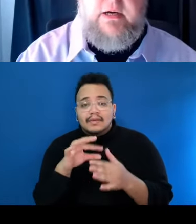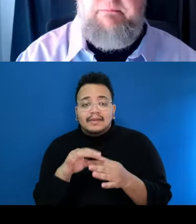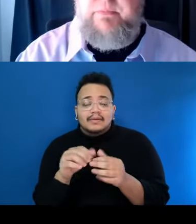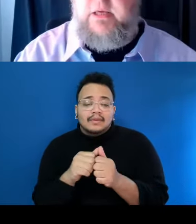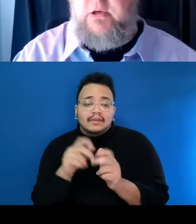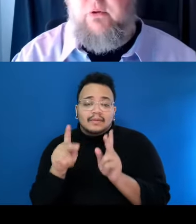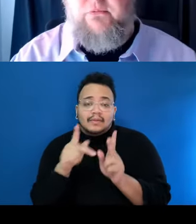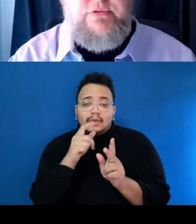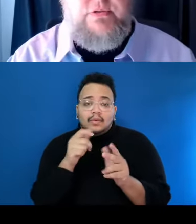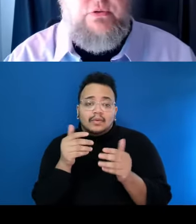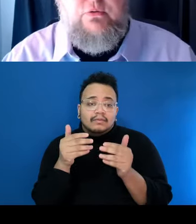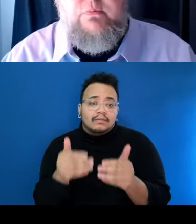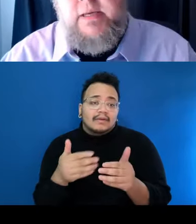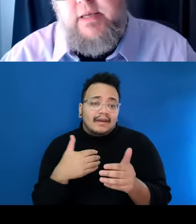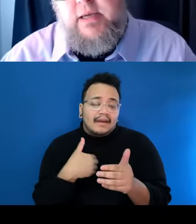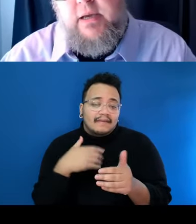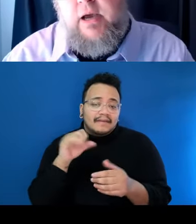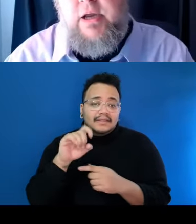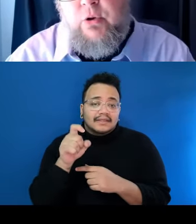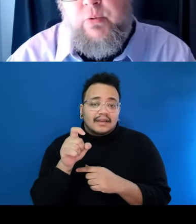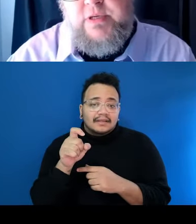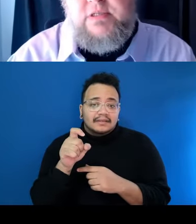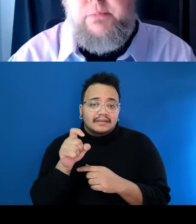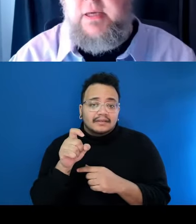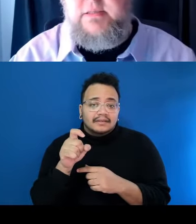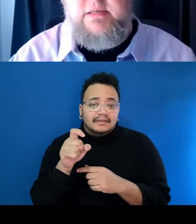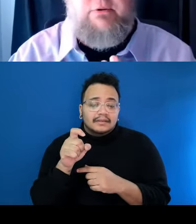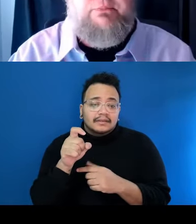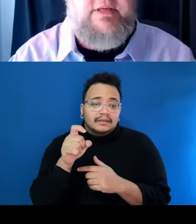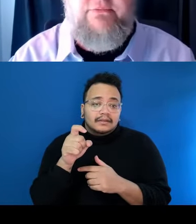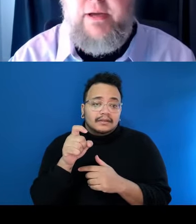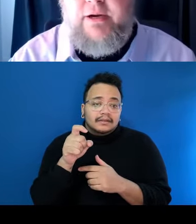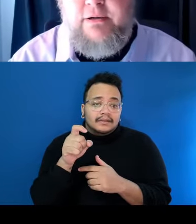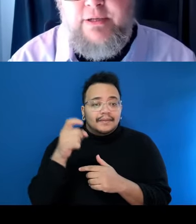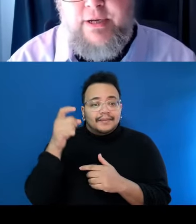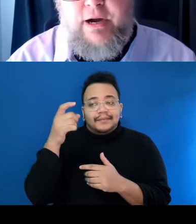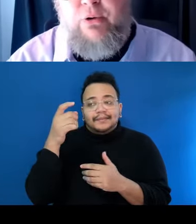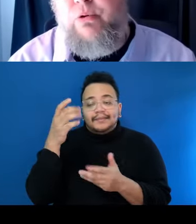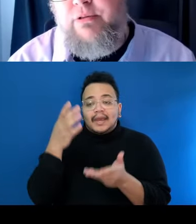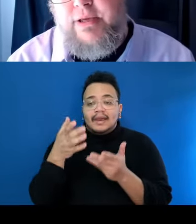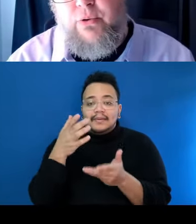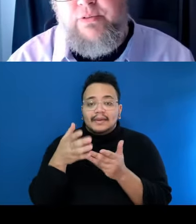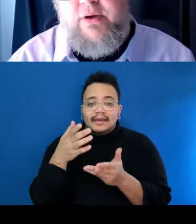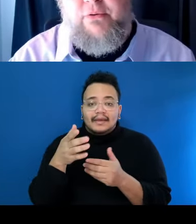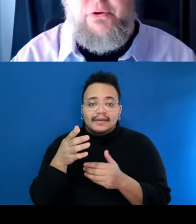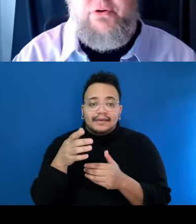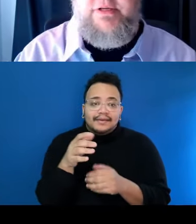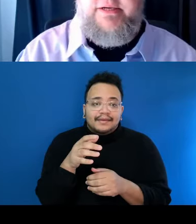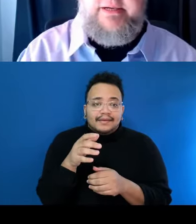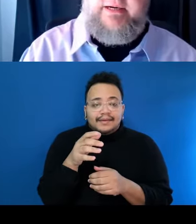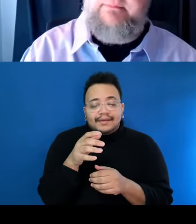with folks who may take higher risks, because they don't believe they're are worthy or lovable